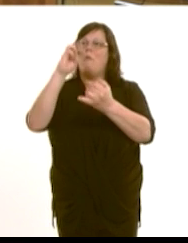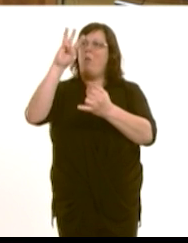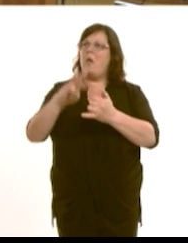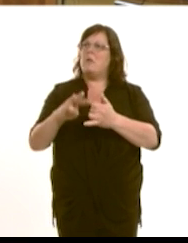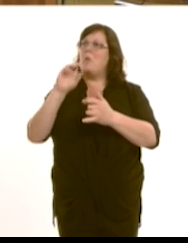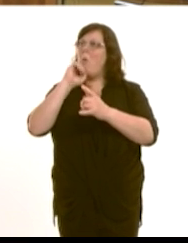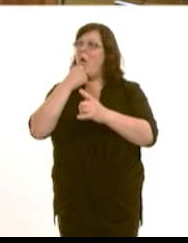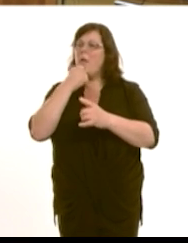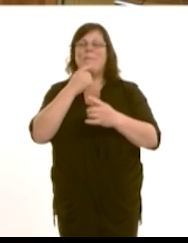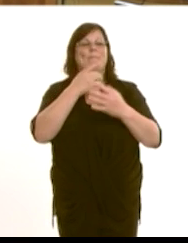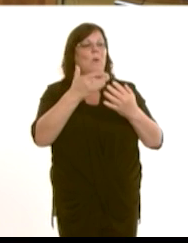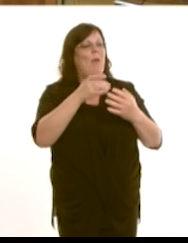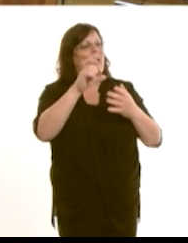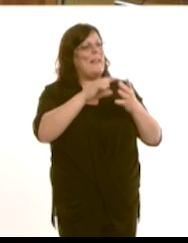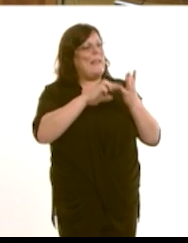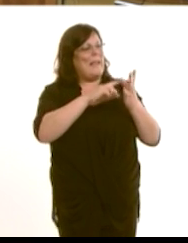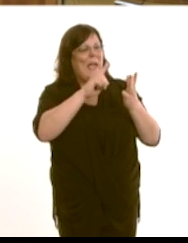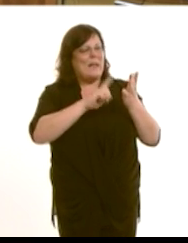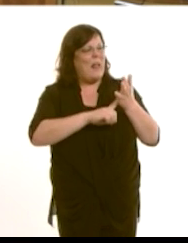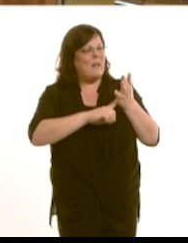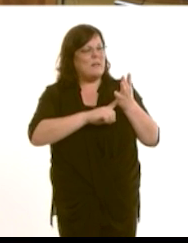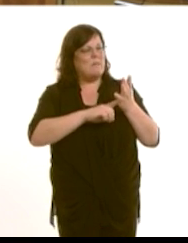The waterways were fragmented many, many decades ago.